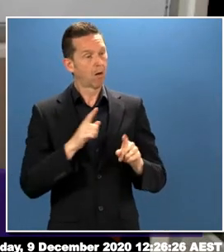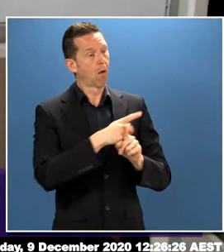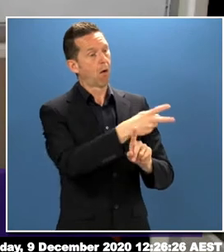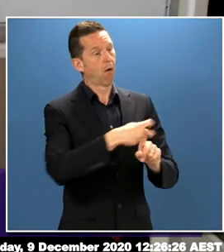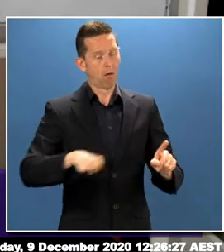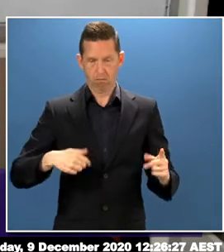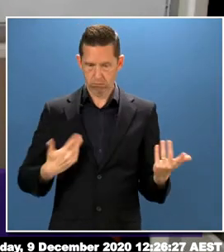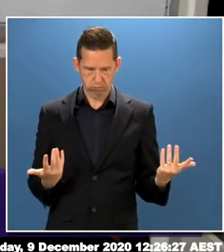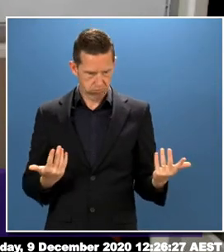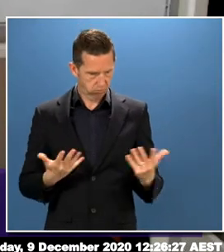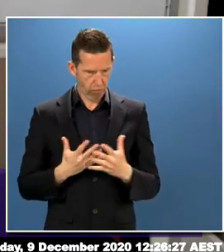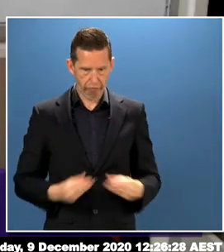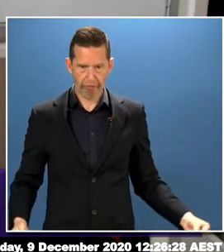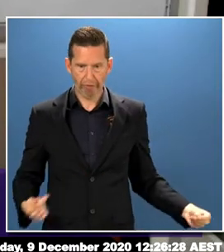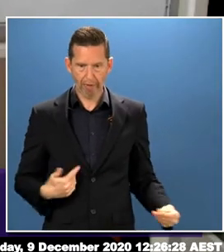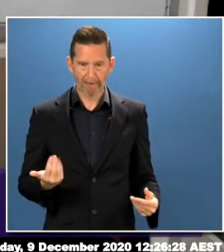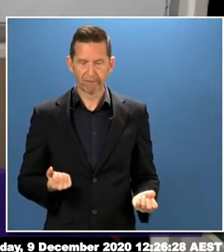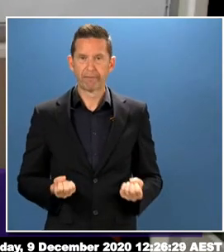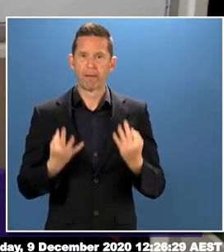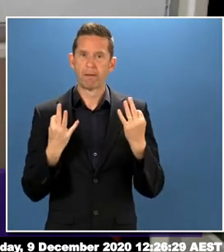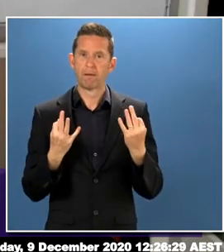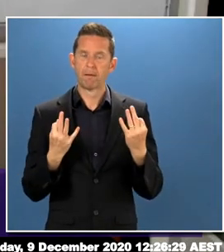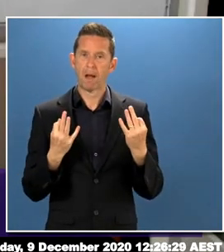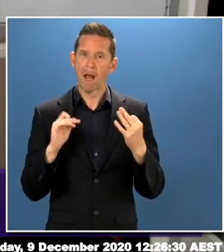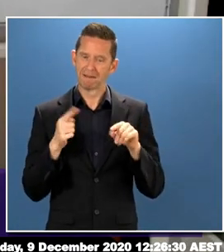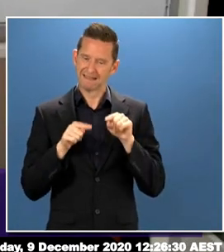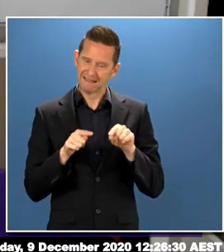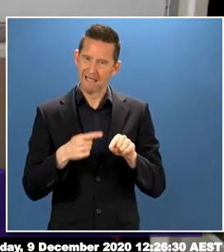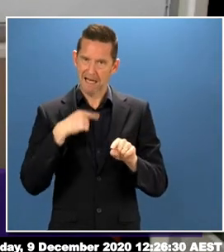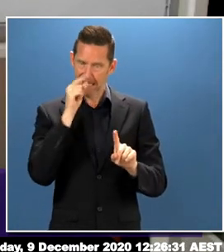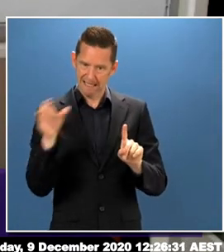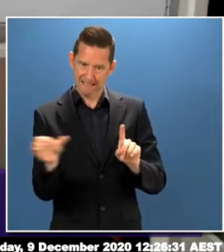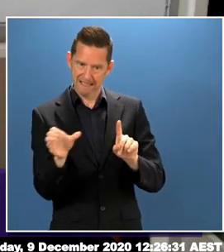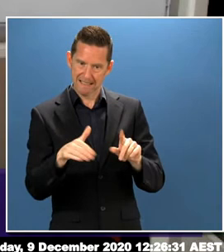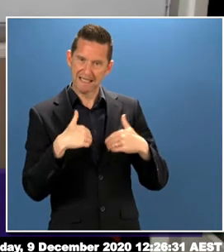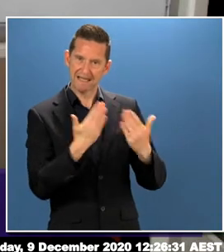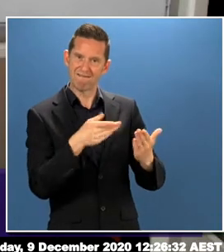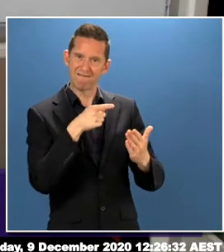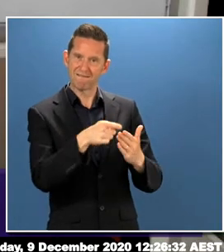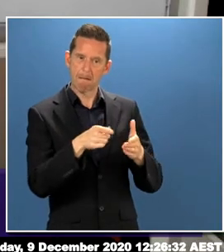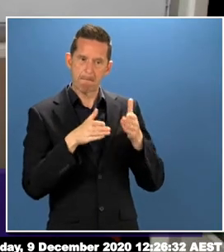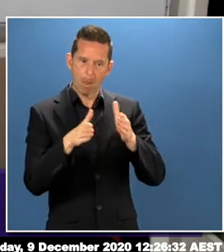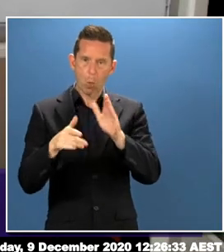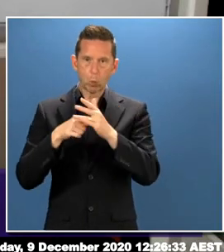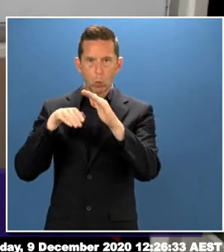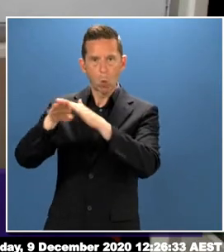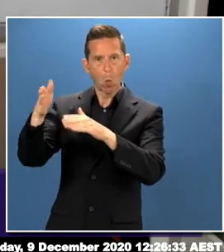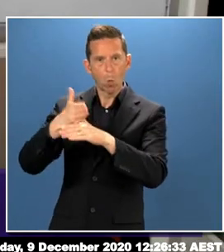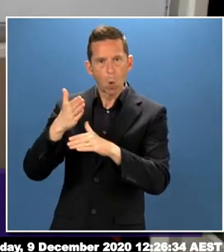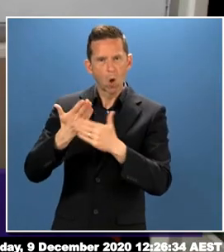But the element is there to create educational pathways but they just can't access those educational pathways. For other people,